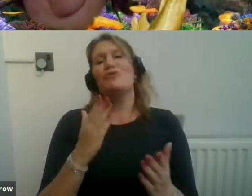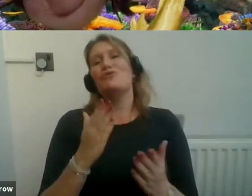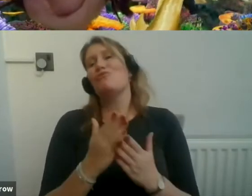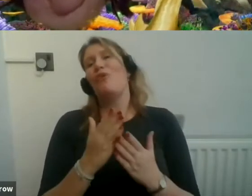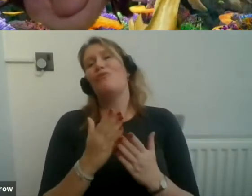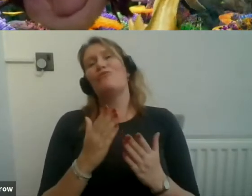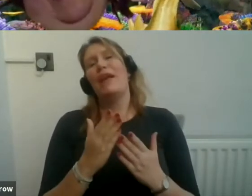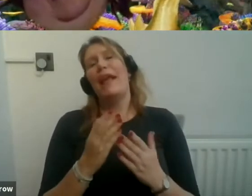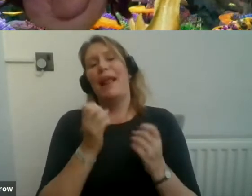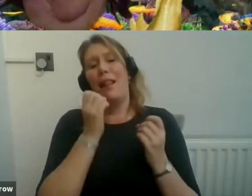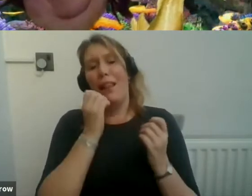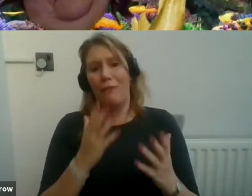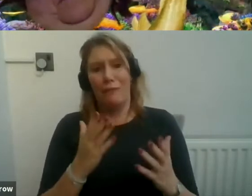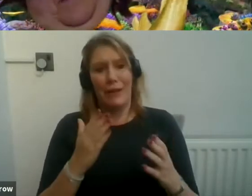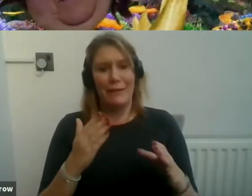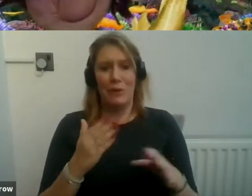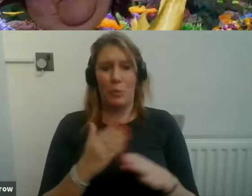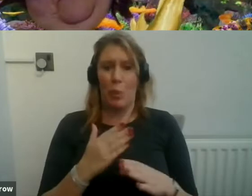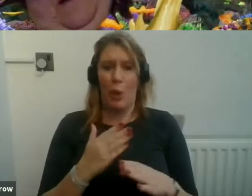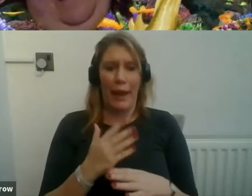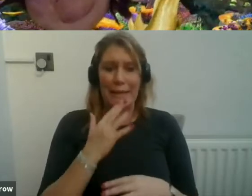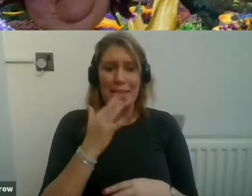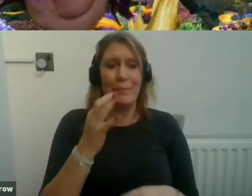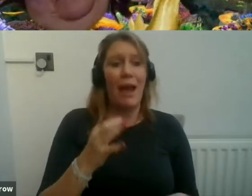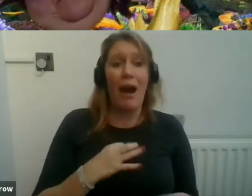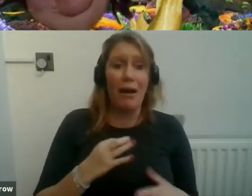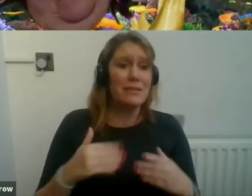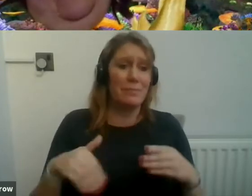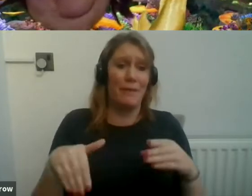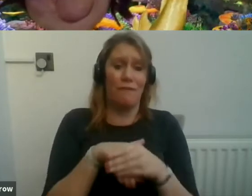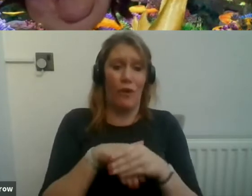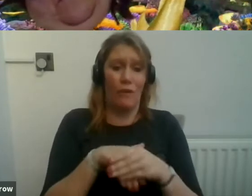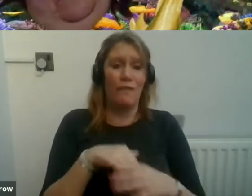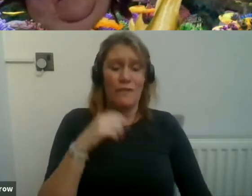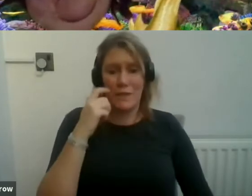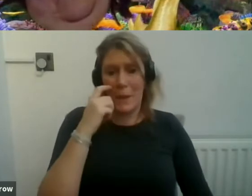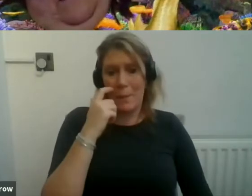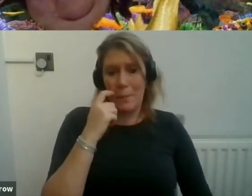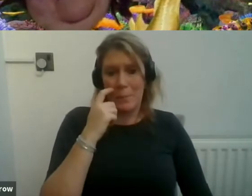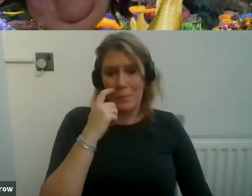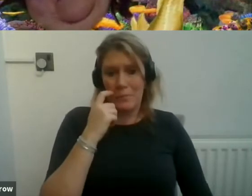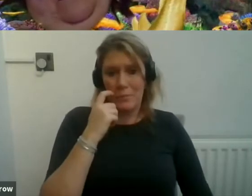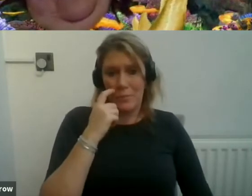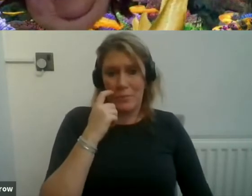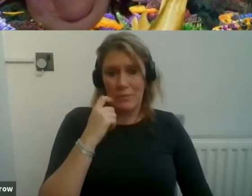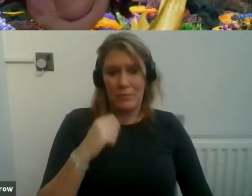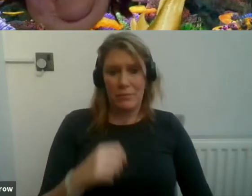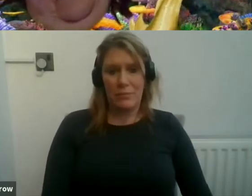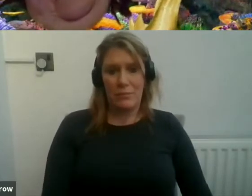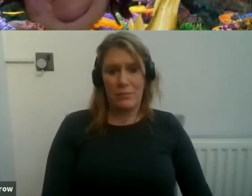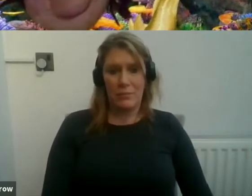lovely thing to be asked to be part of and